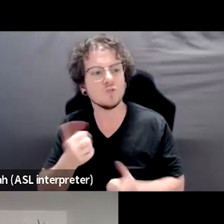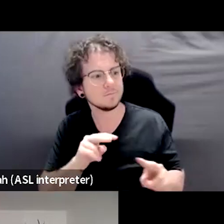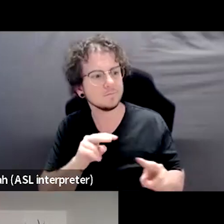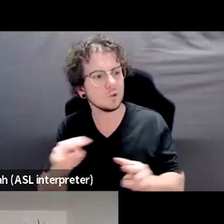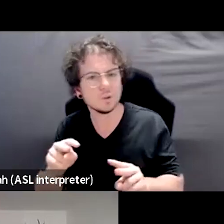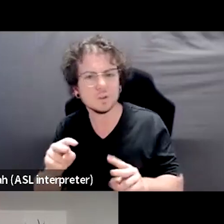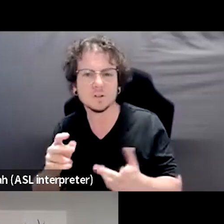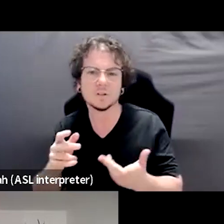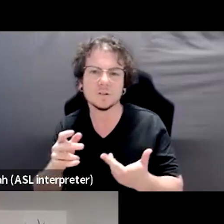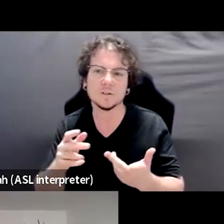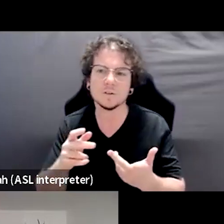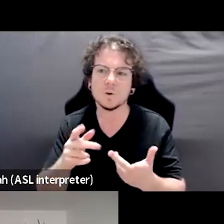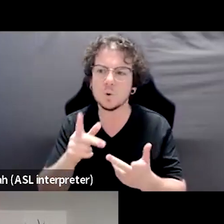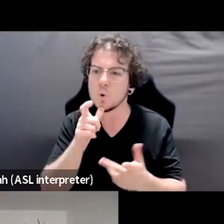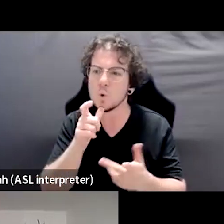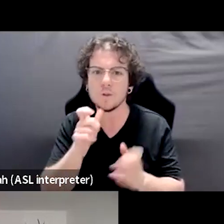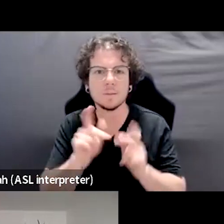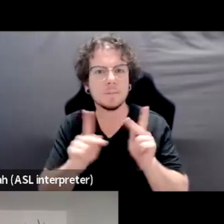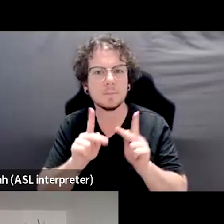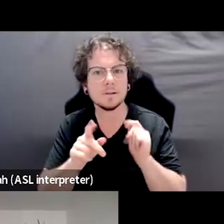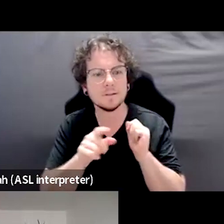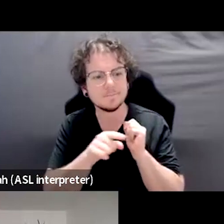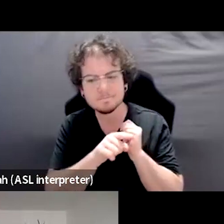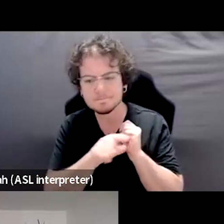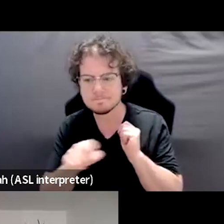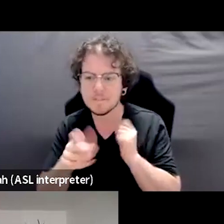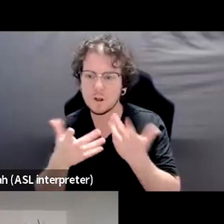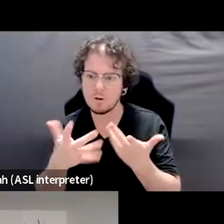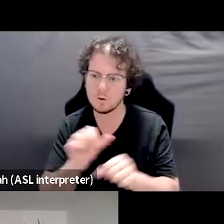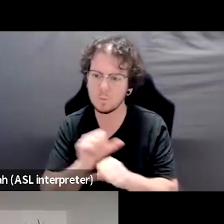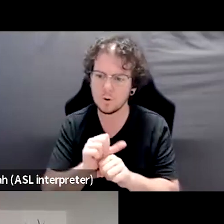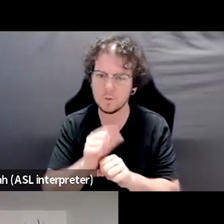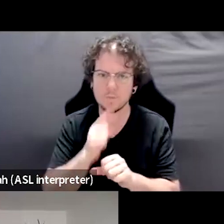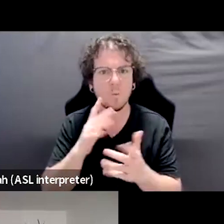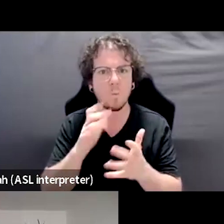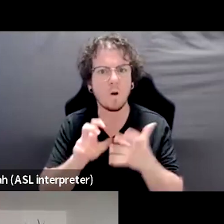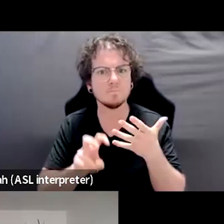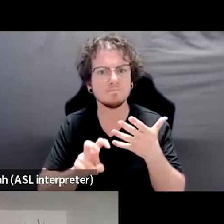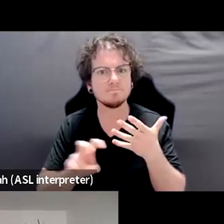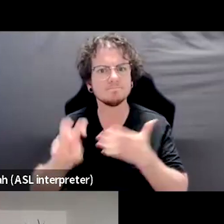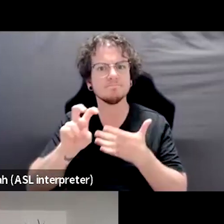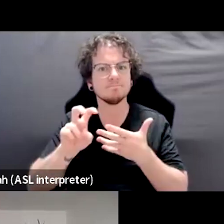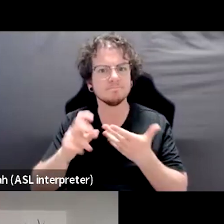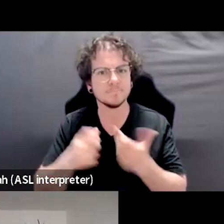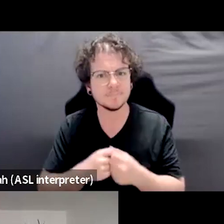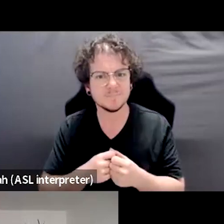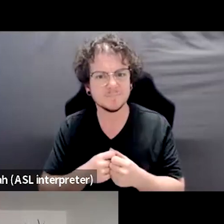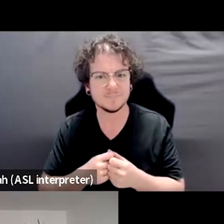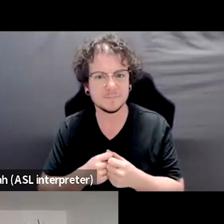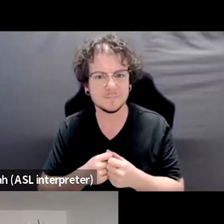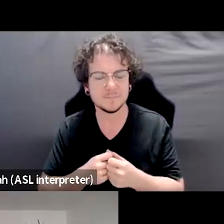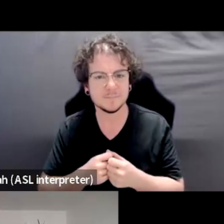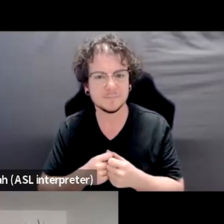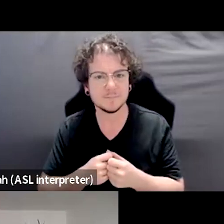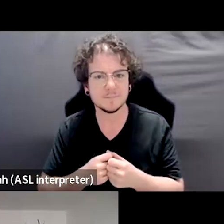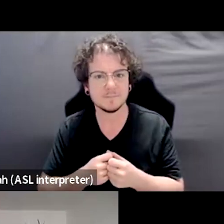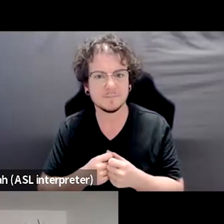to move up? Who are the people that are going to come?" They have not clearly identified themselves